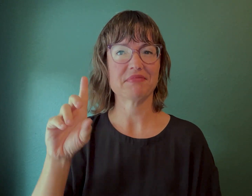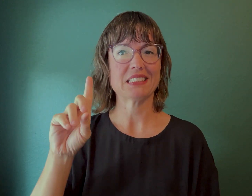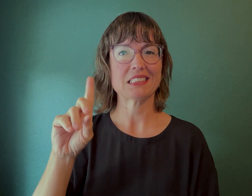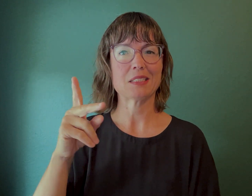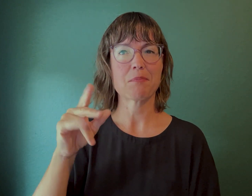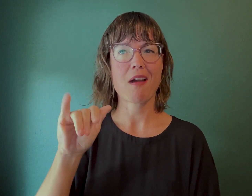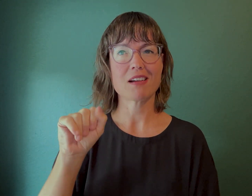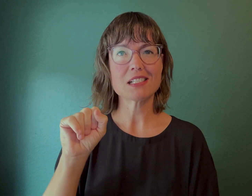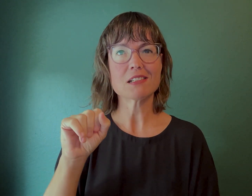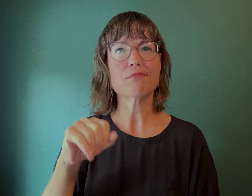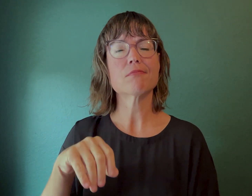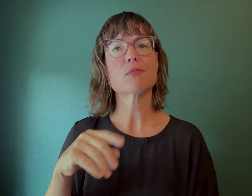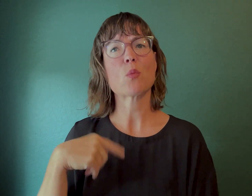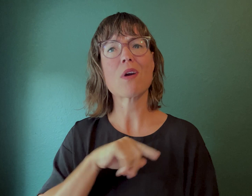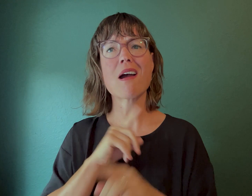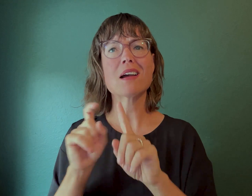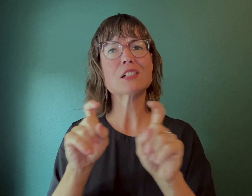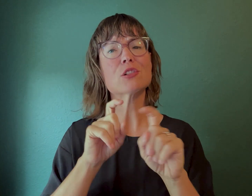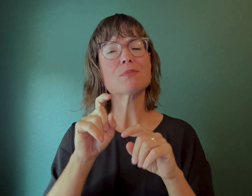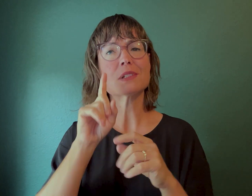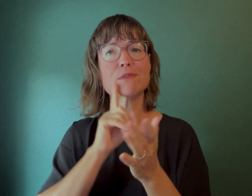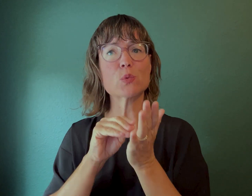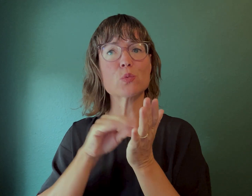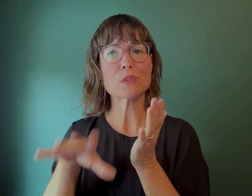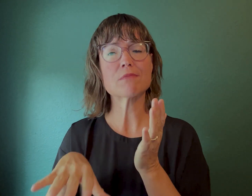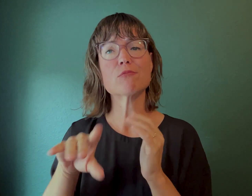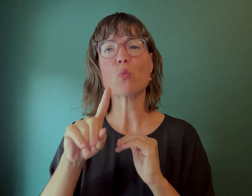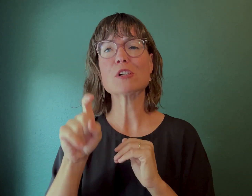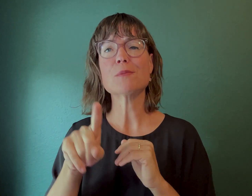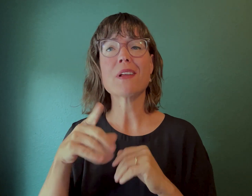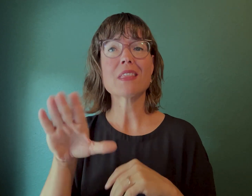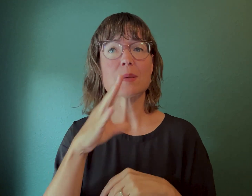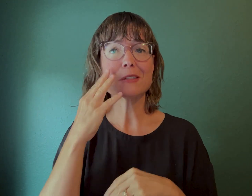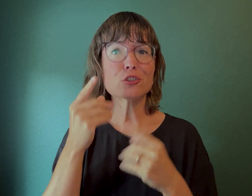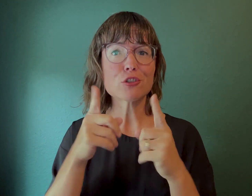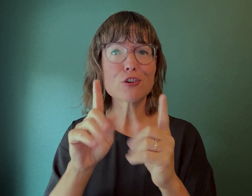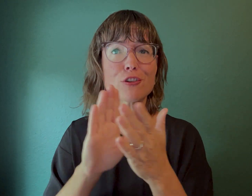and Inclusion Survey. We're asking deaf students about their college